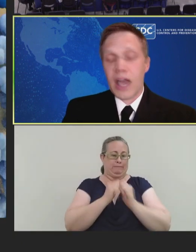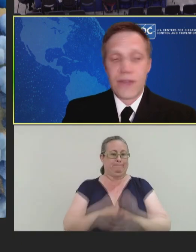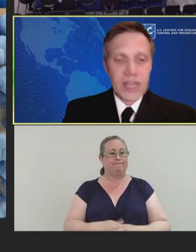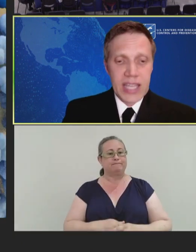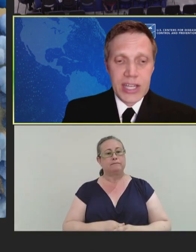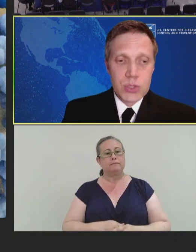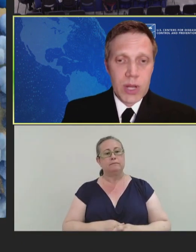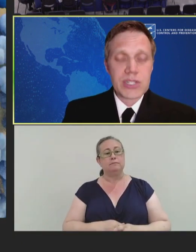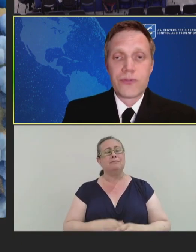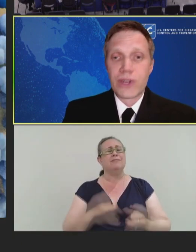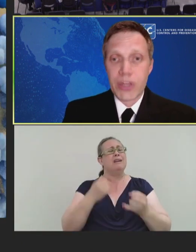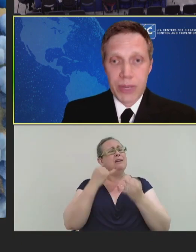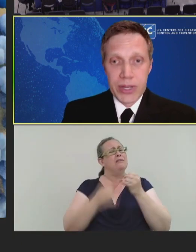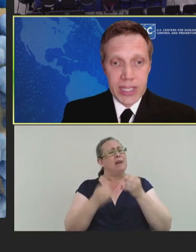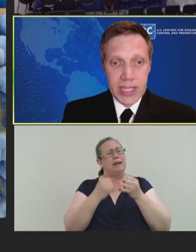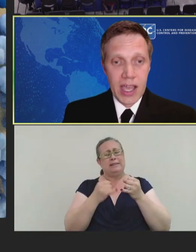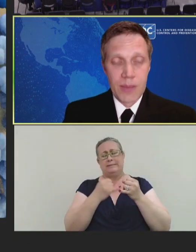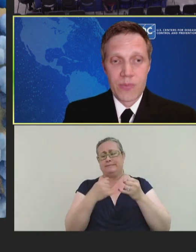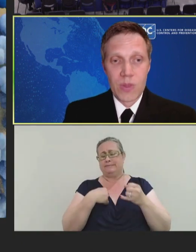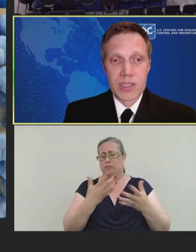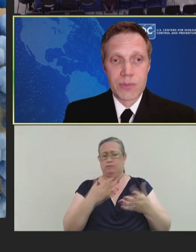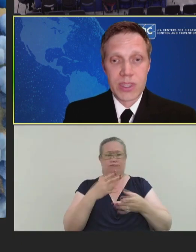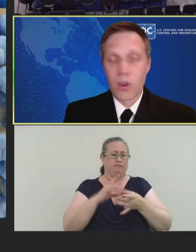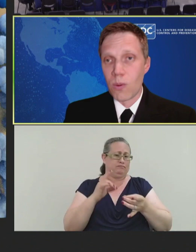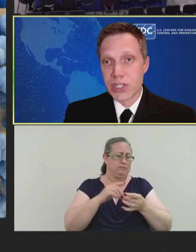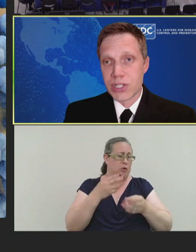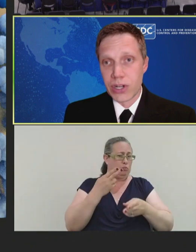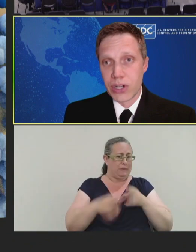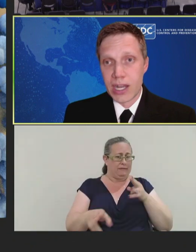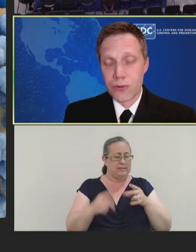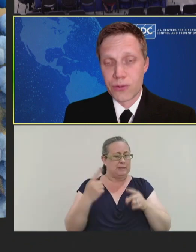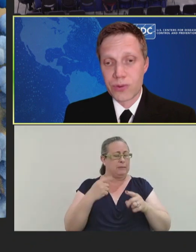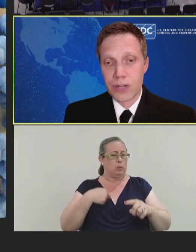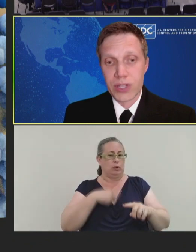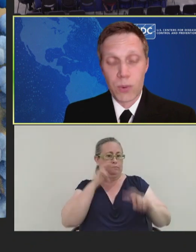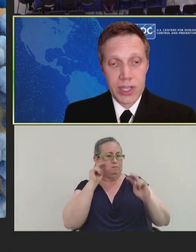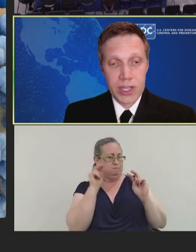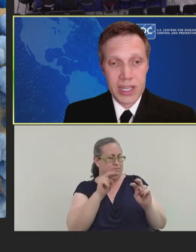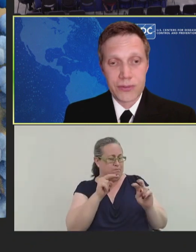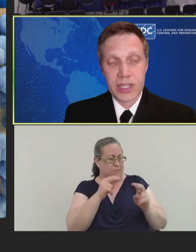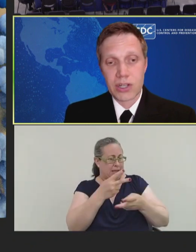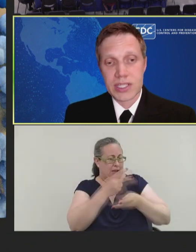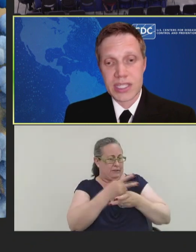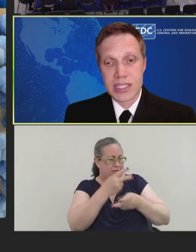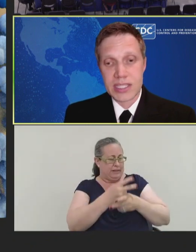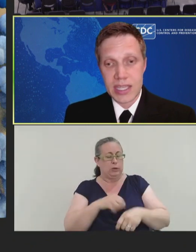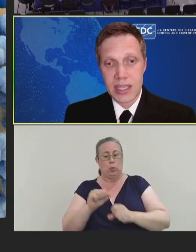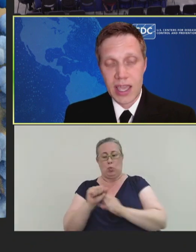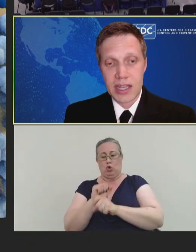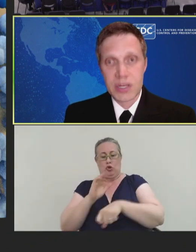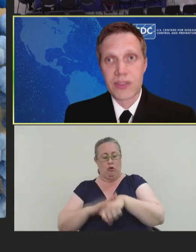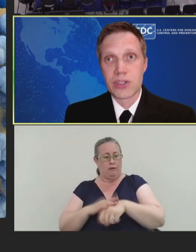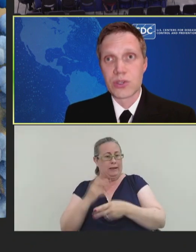And finally, I just want to mention very briefly something that we're all watching very carefully -- working on carefully here at CDC and has been in the news,